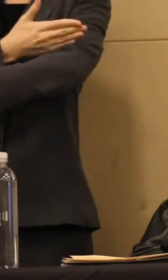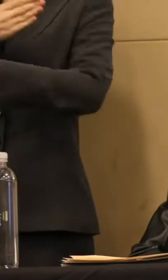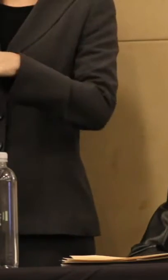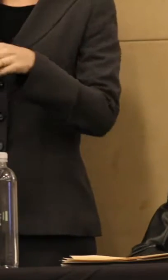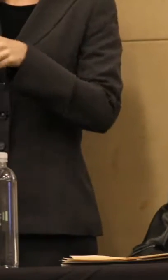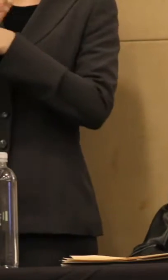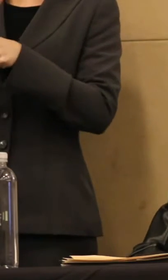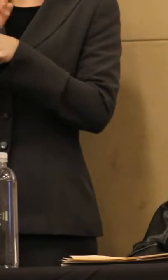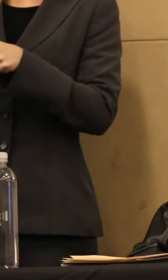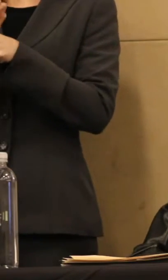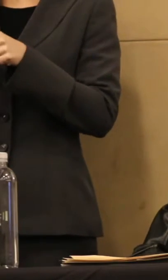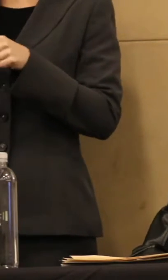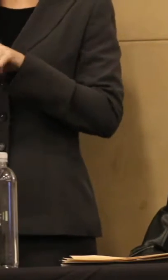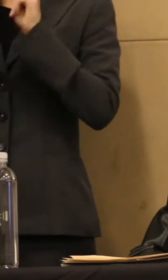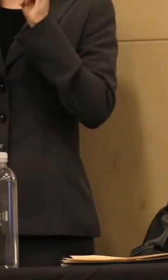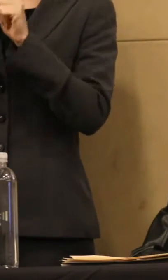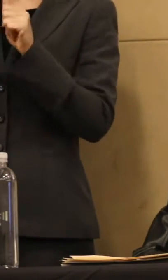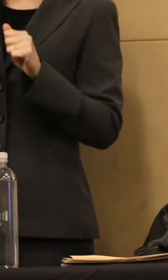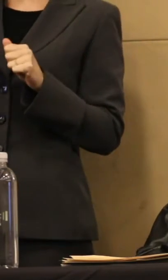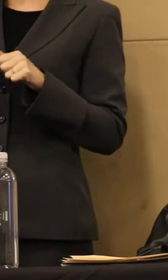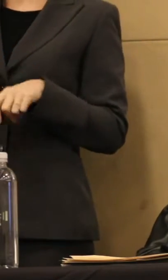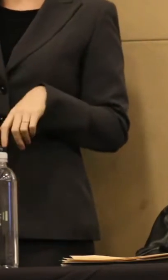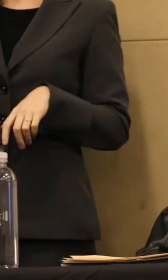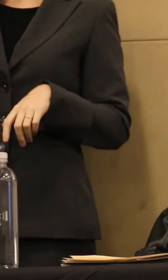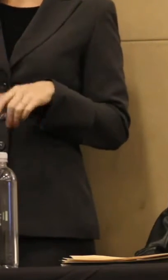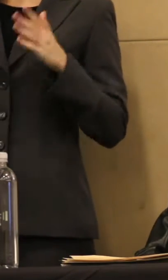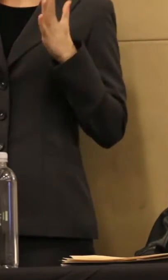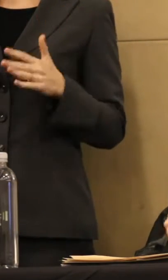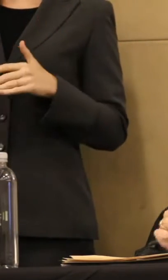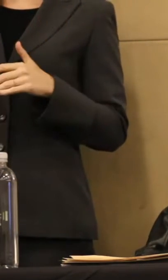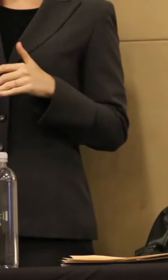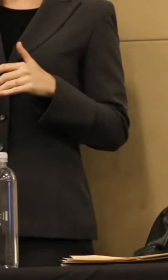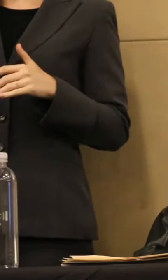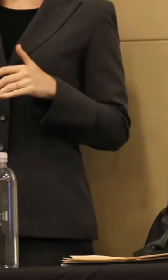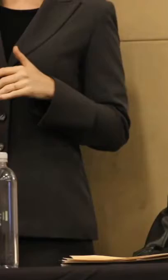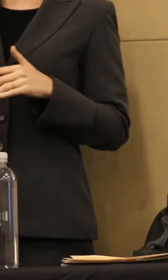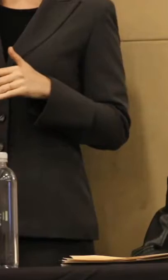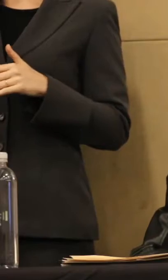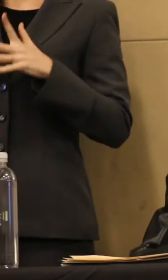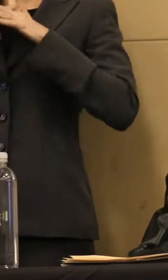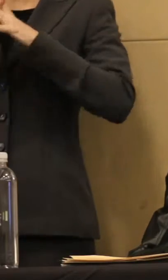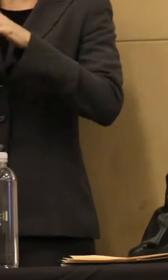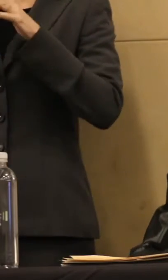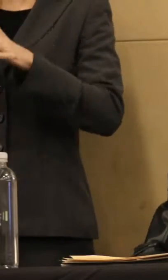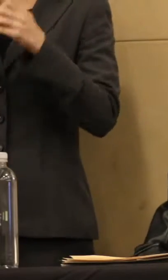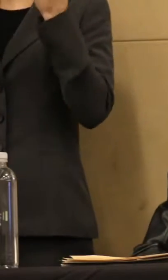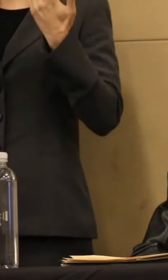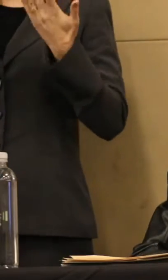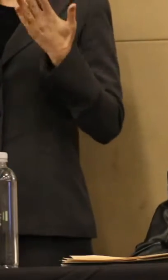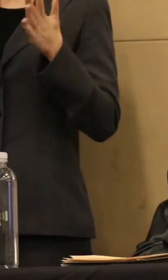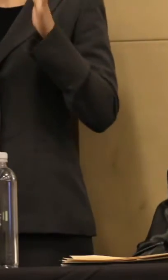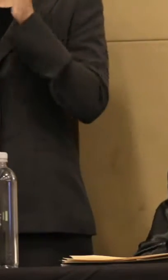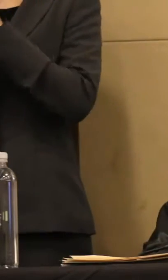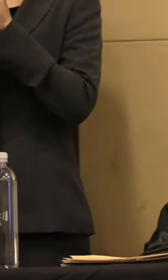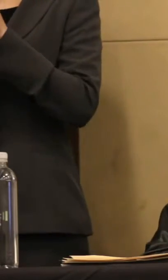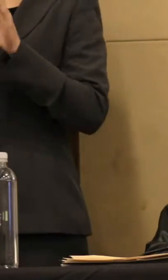When Governor Bevin launched that many other states said hey I want to jump on this too.